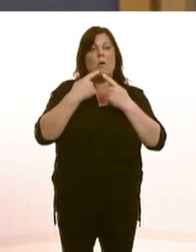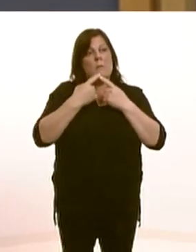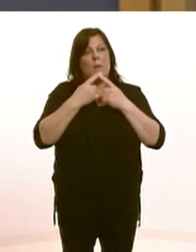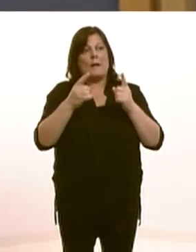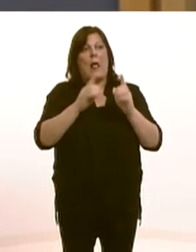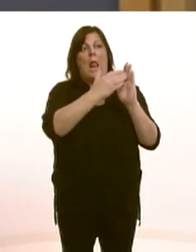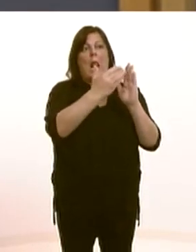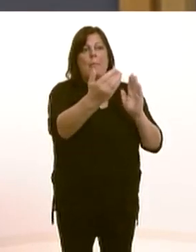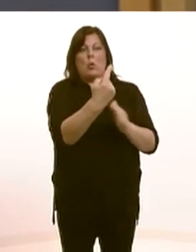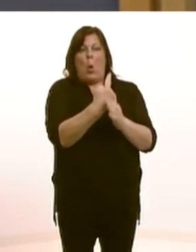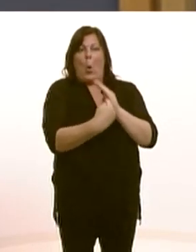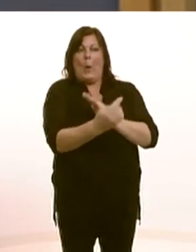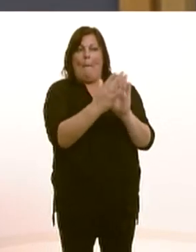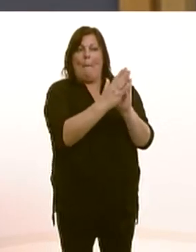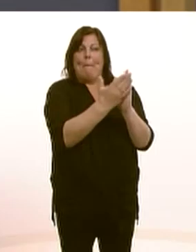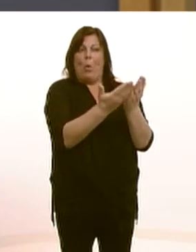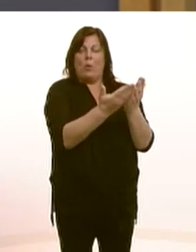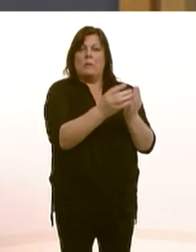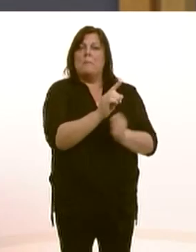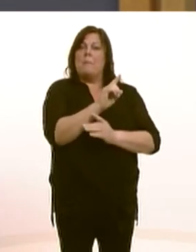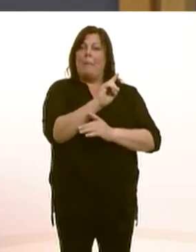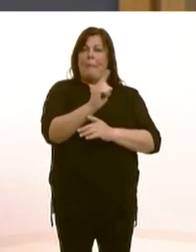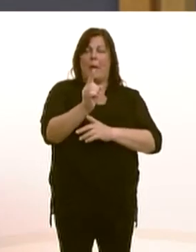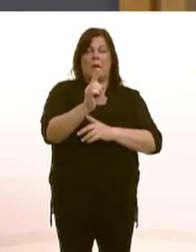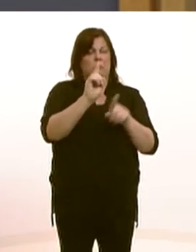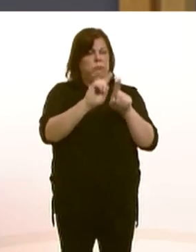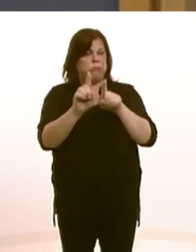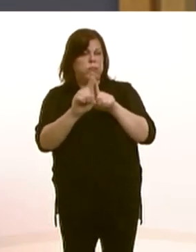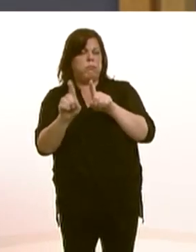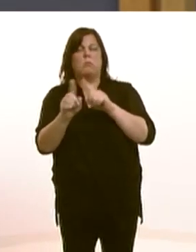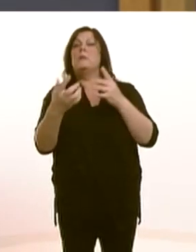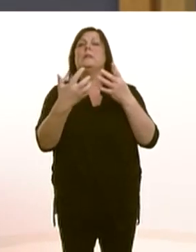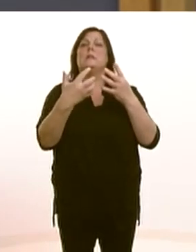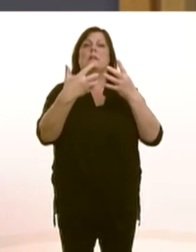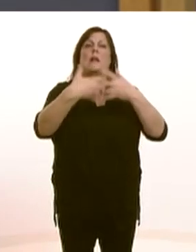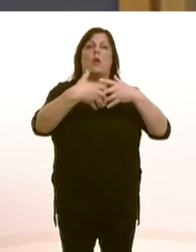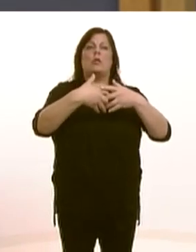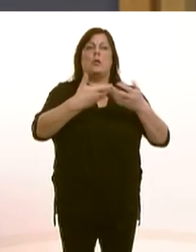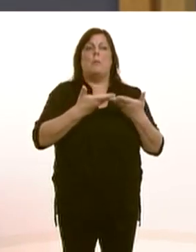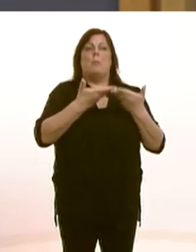about books, theyíre about a whole load of technological provisions for residents.